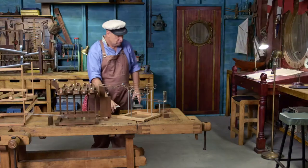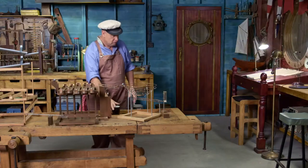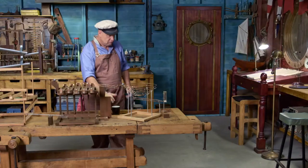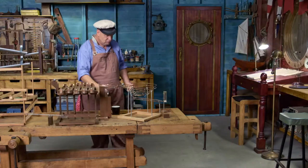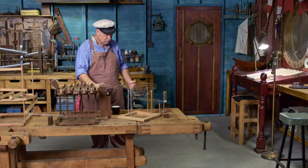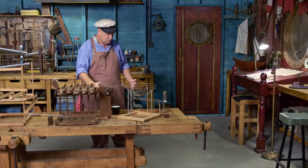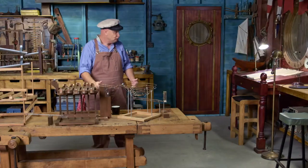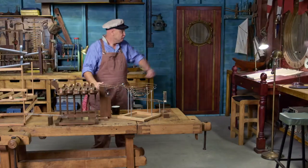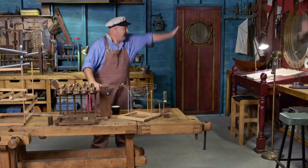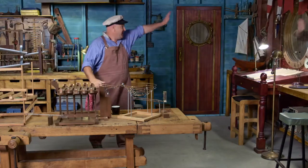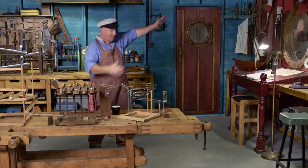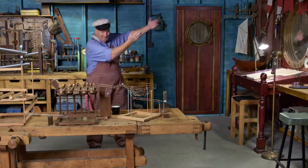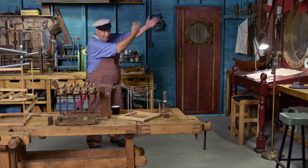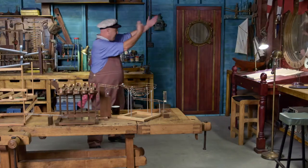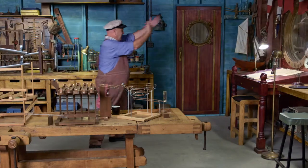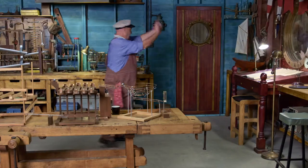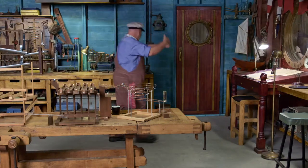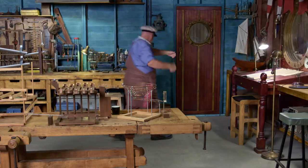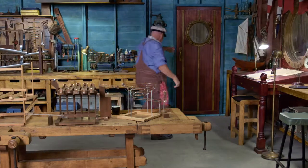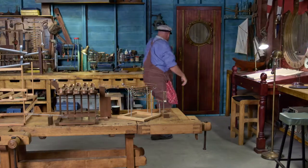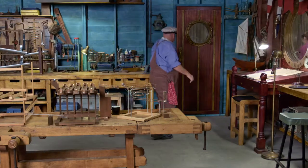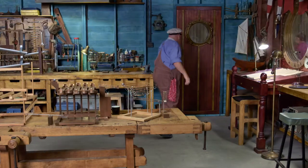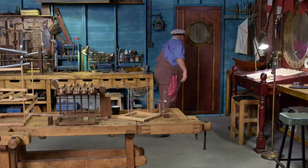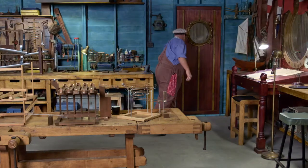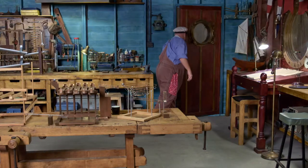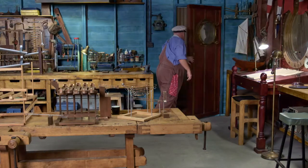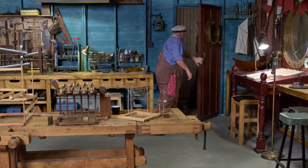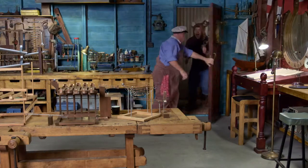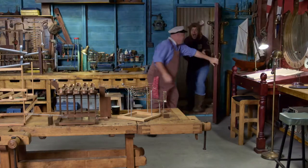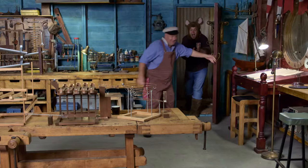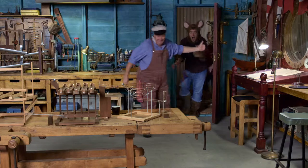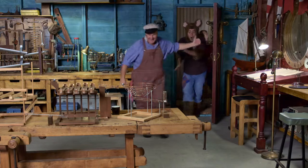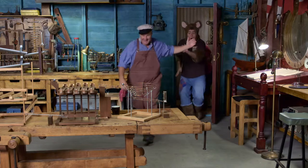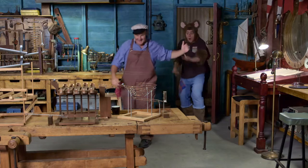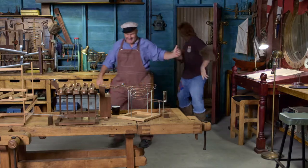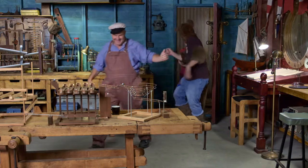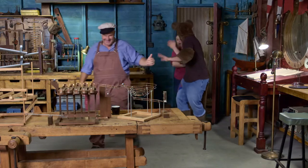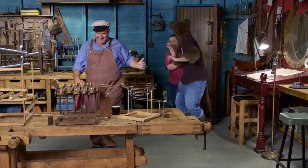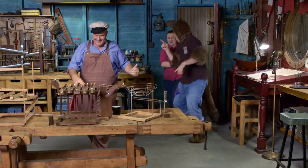Aha, good, good. Oh, oh, come in, come in. Ha-ha-ha.